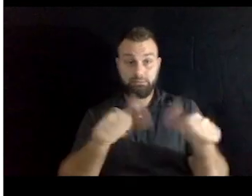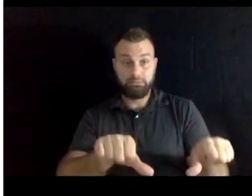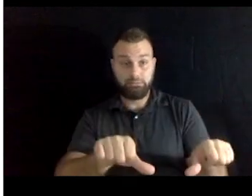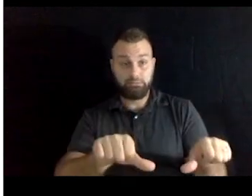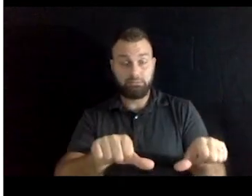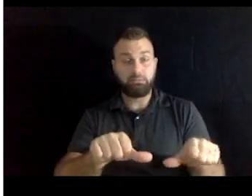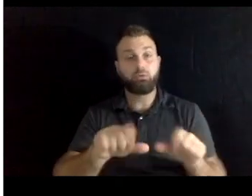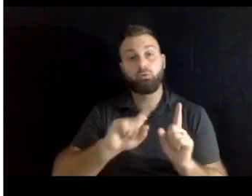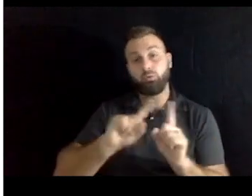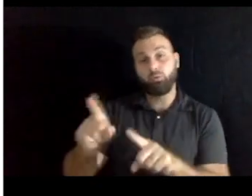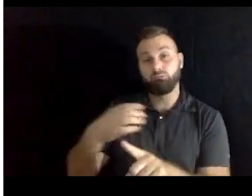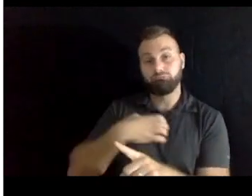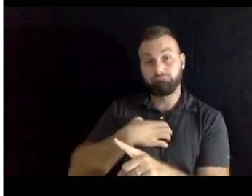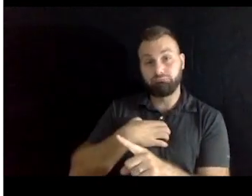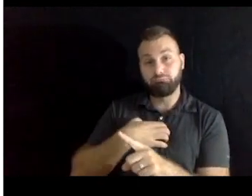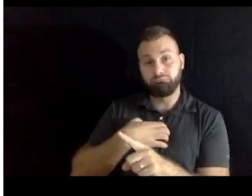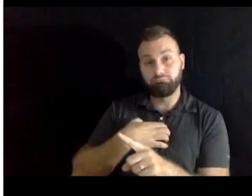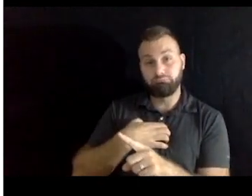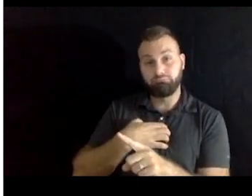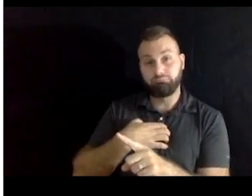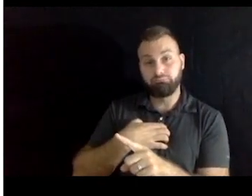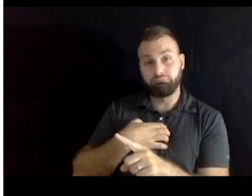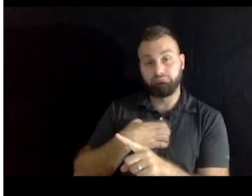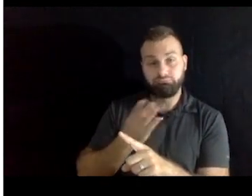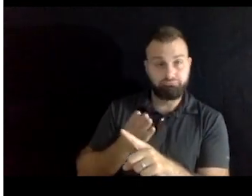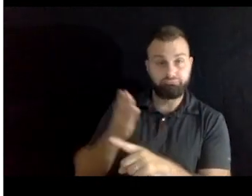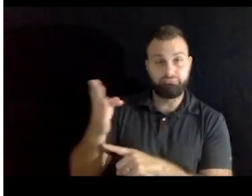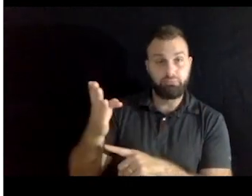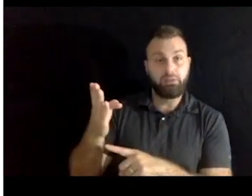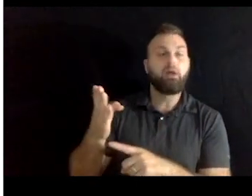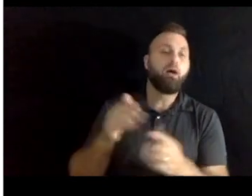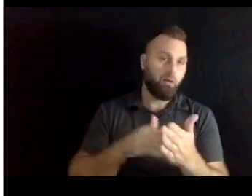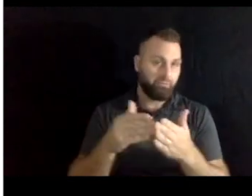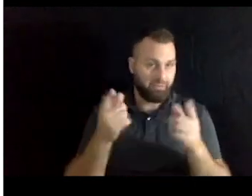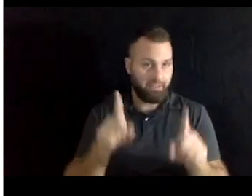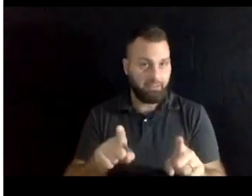which happens frequently and you need to get a hearing before an